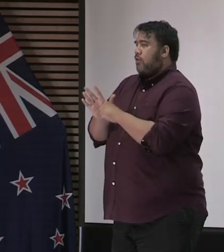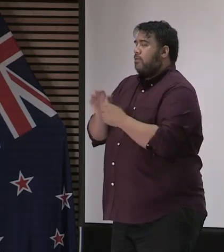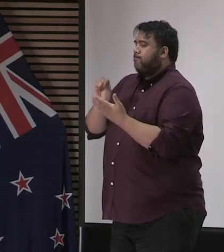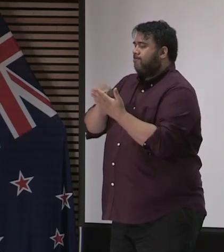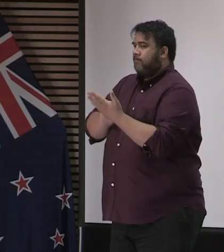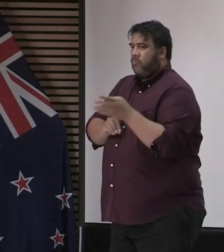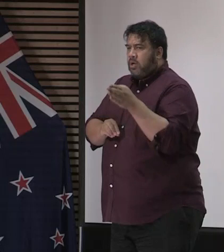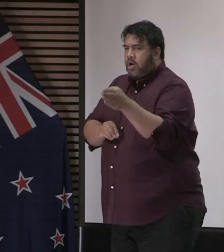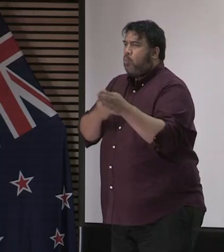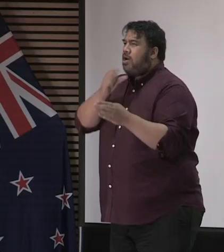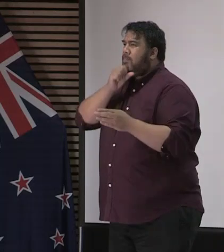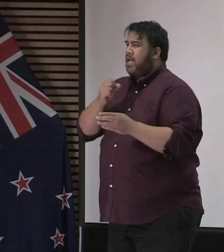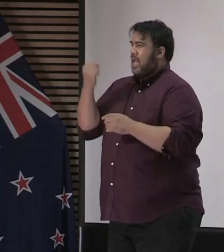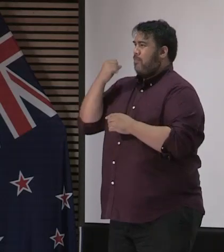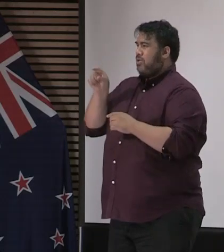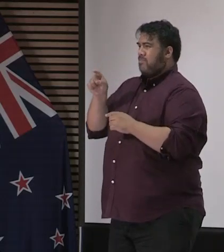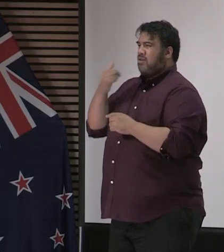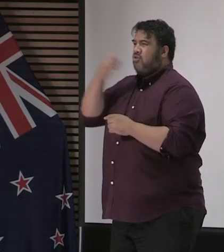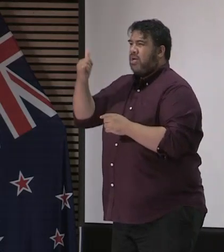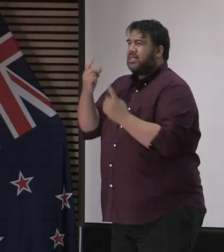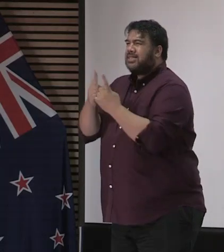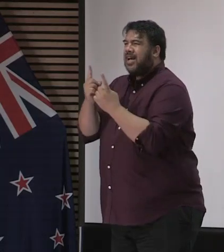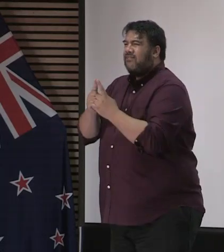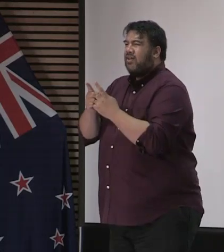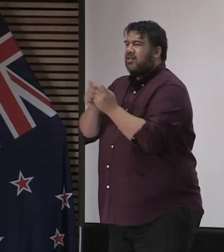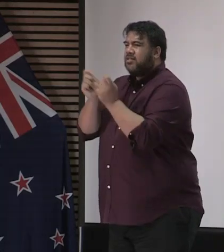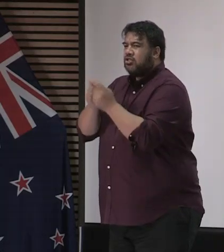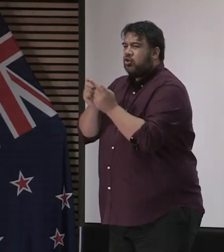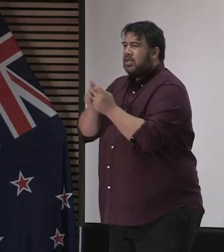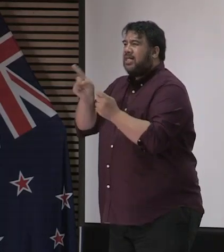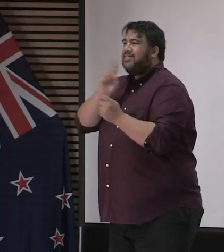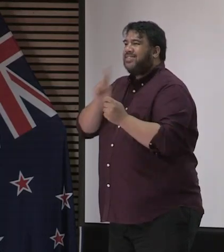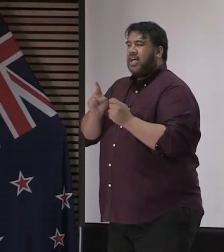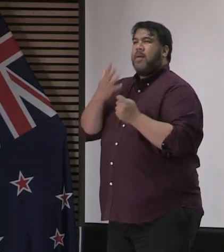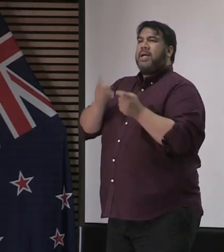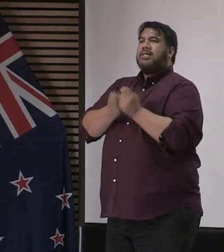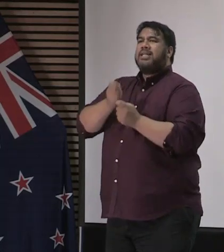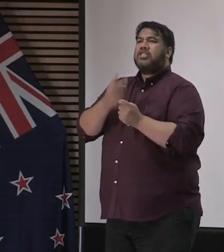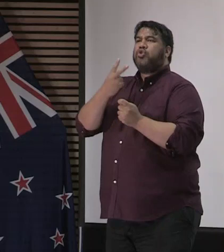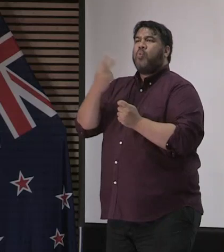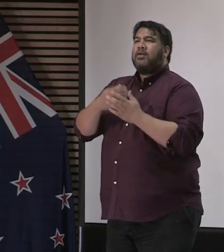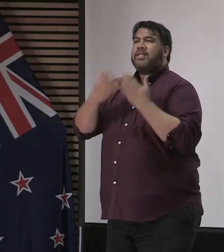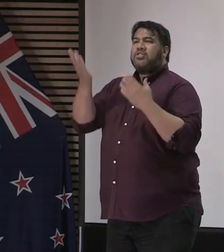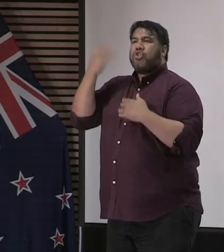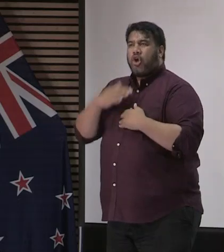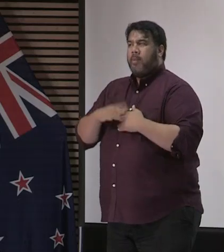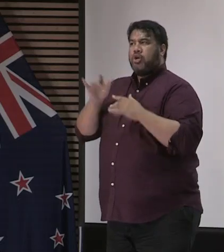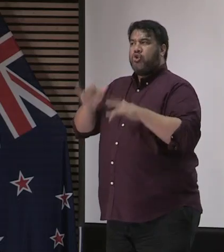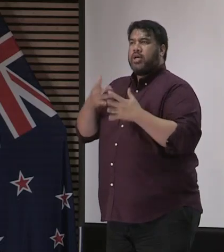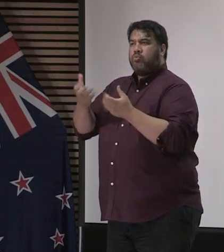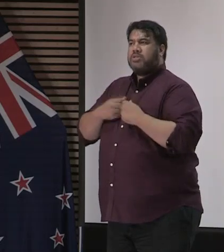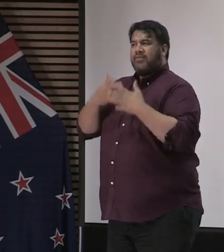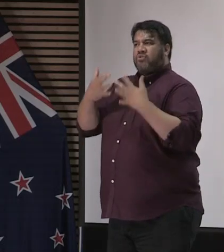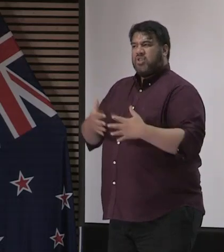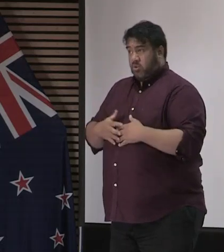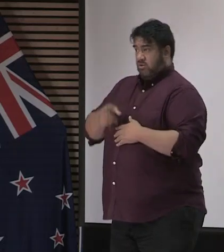It's in our case definition